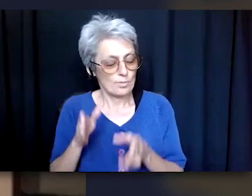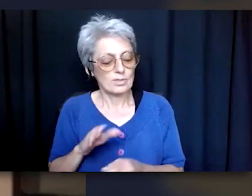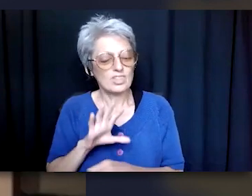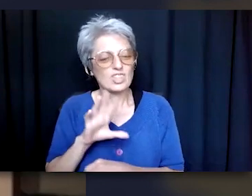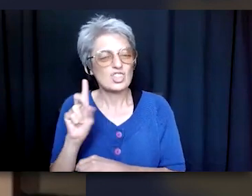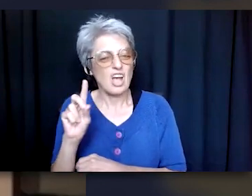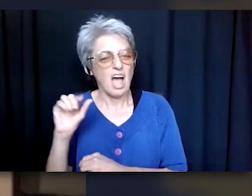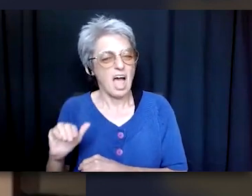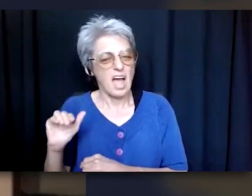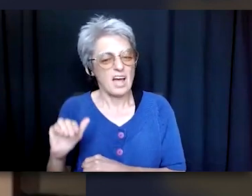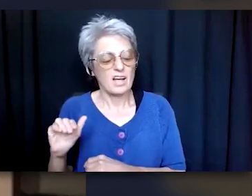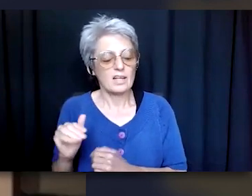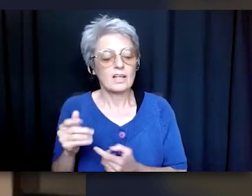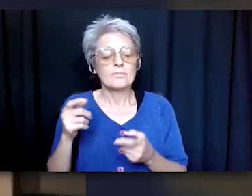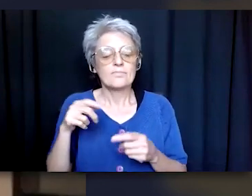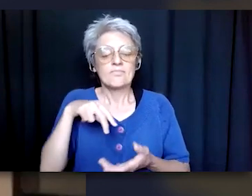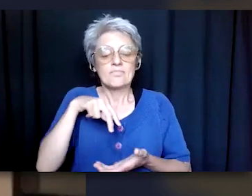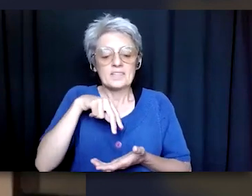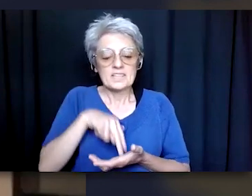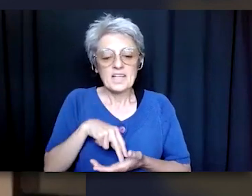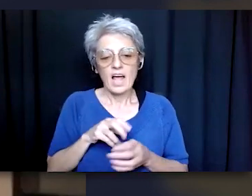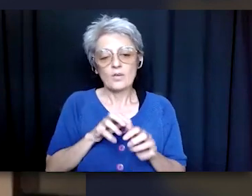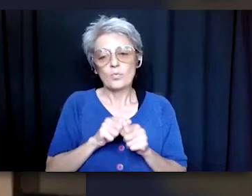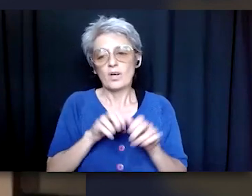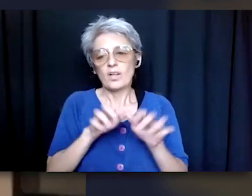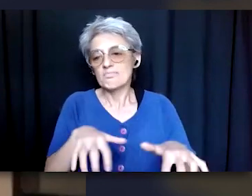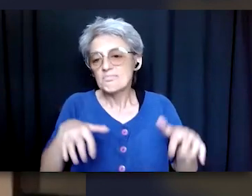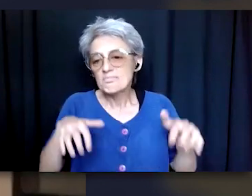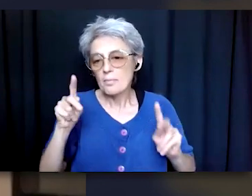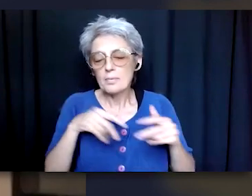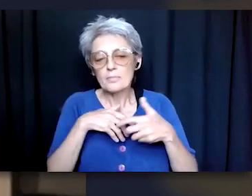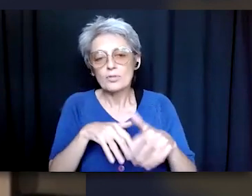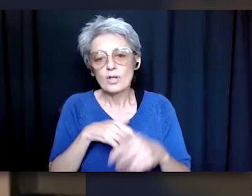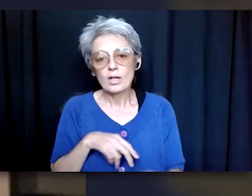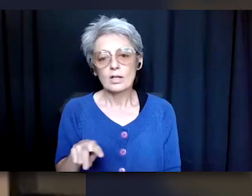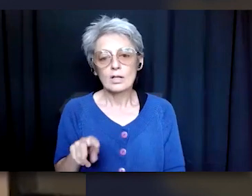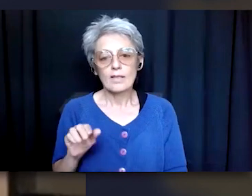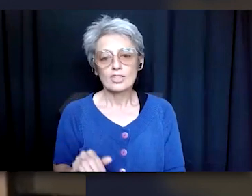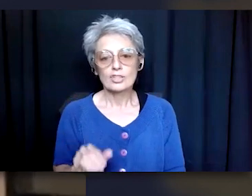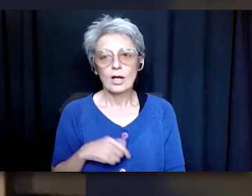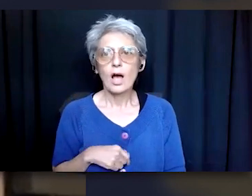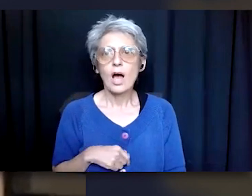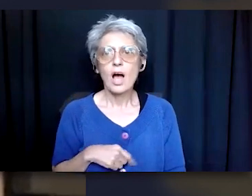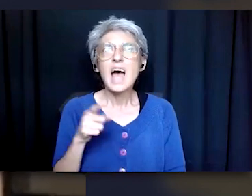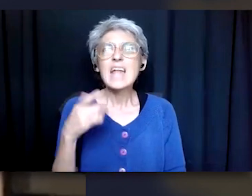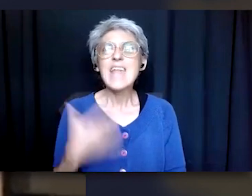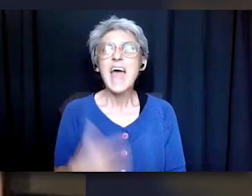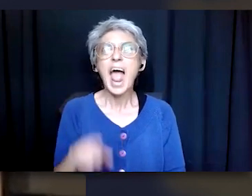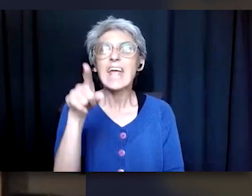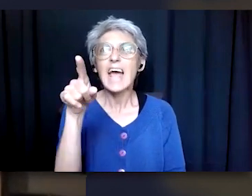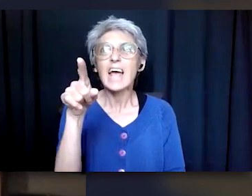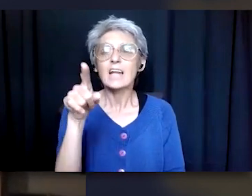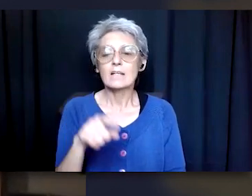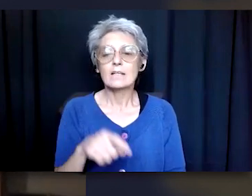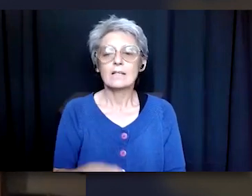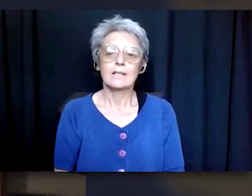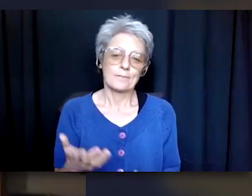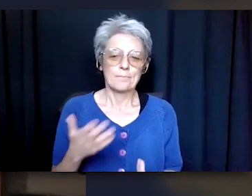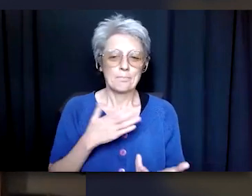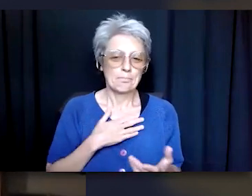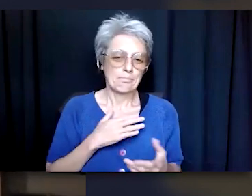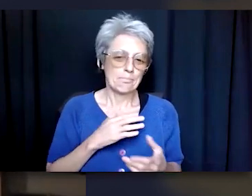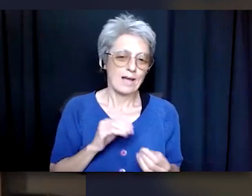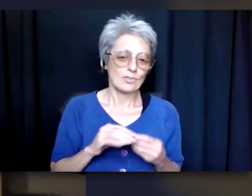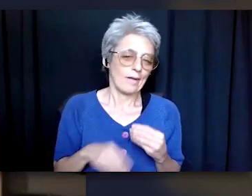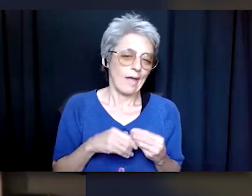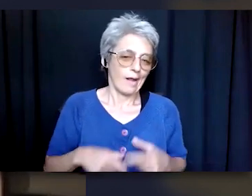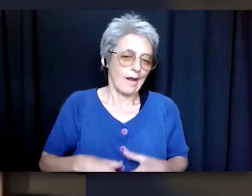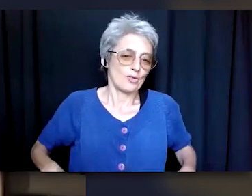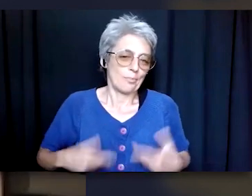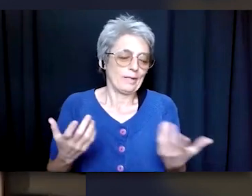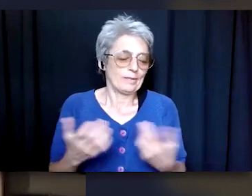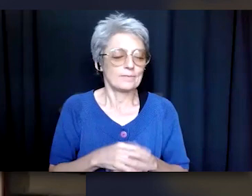eventually goes, "He’s naked." In my version, he is wearing underpants. This is the safe-for-work